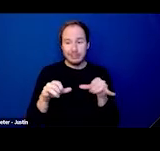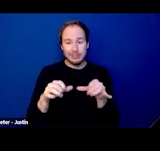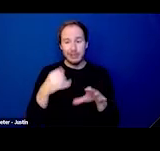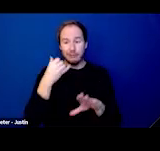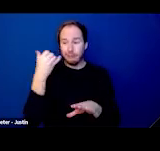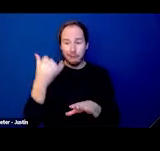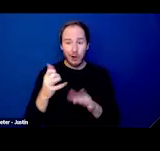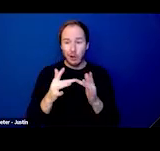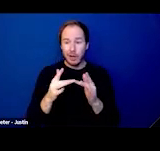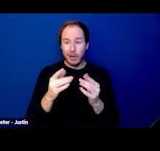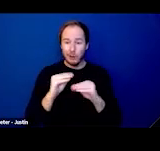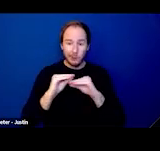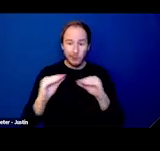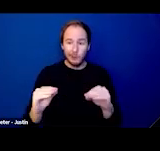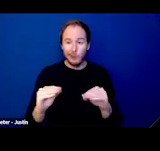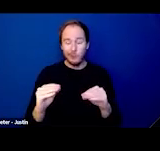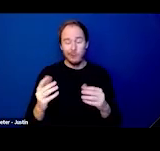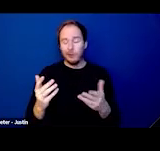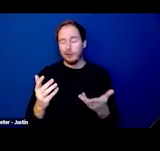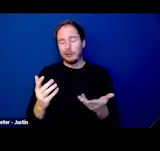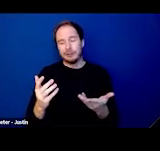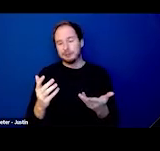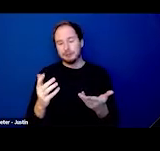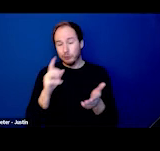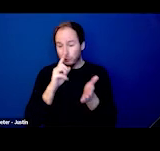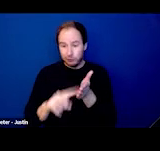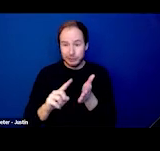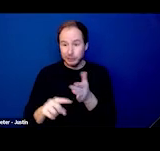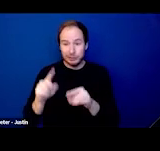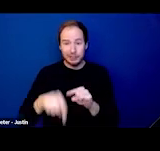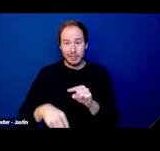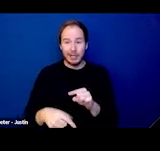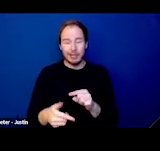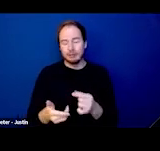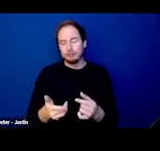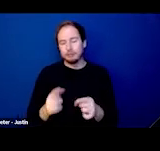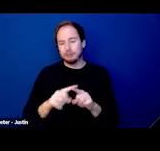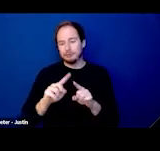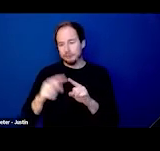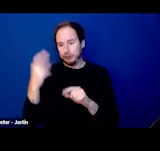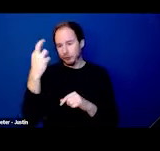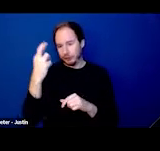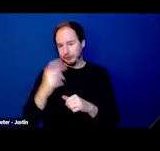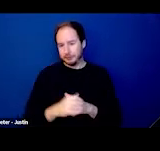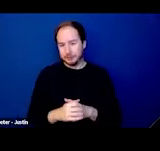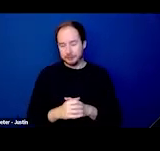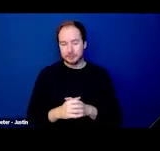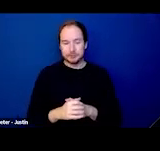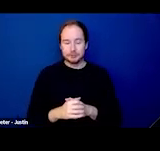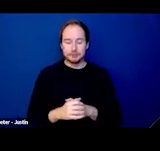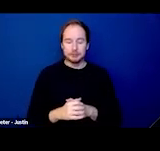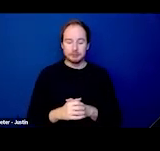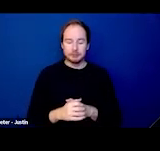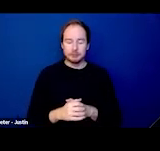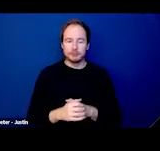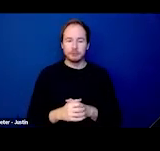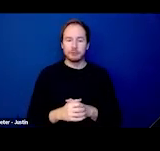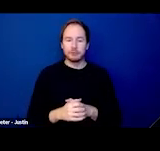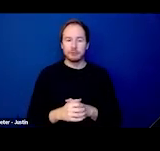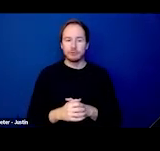to be able to make appointments and research information. It can be, of course, really difficult to identify and diagnose conditions